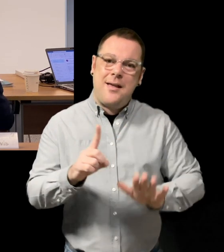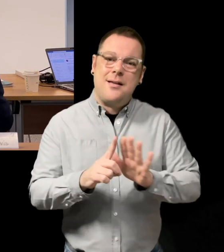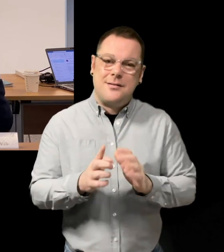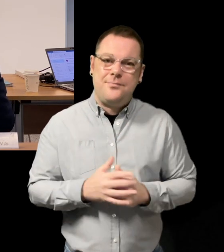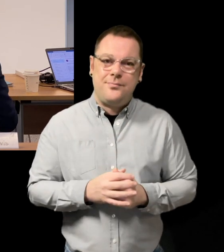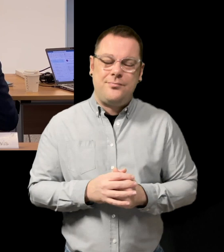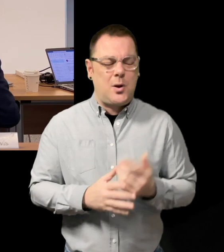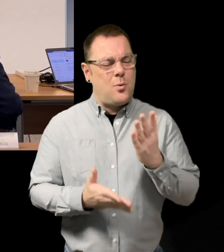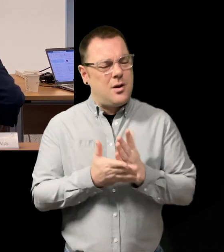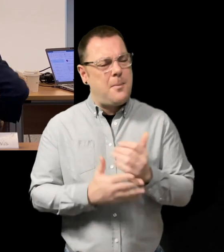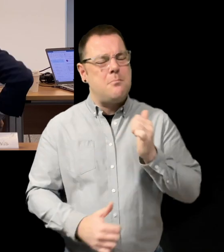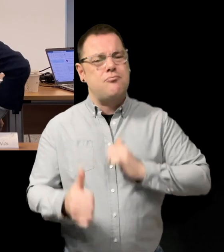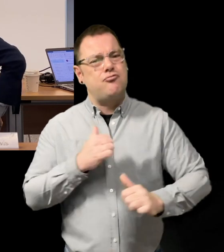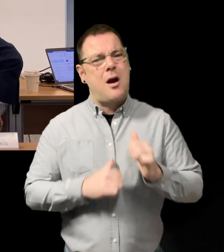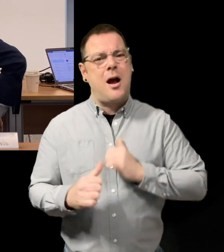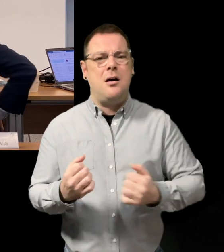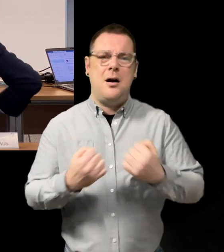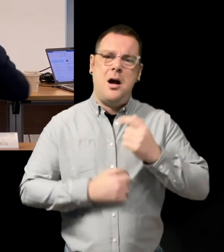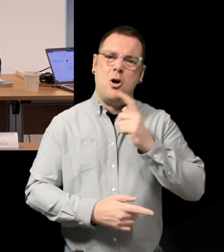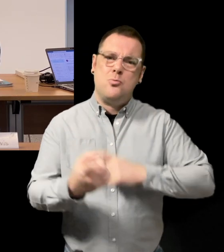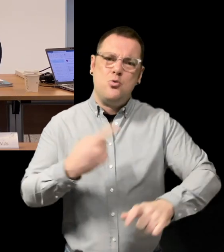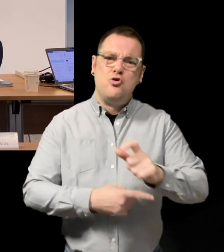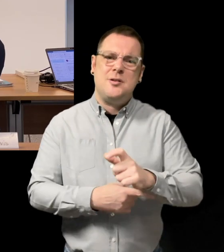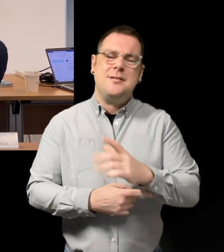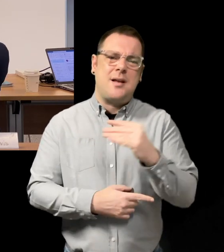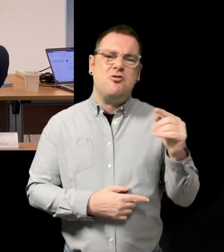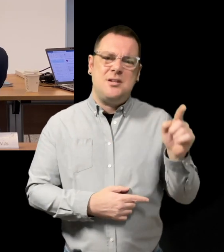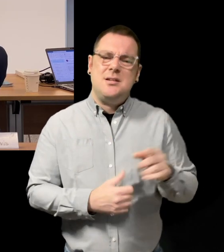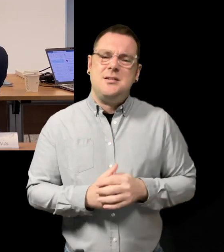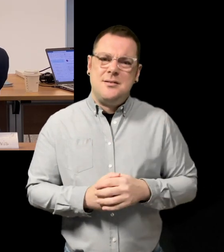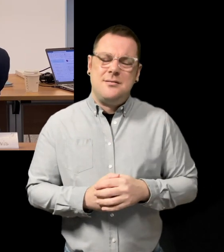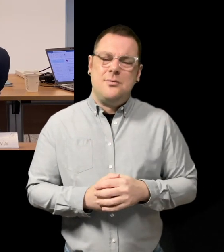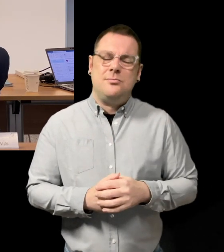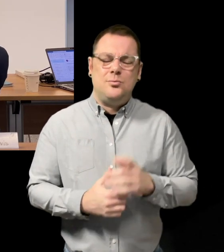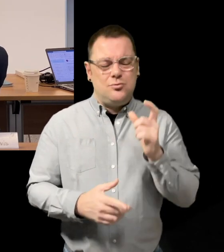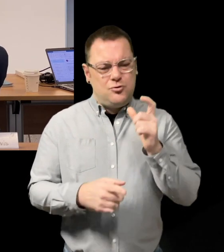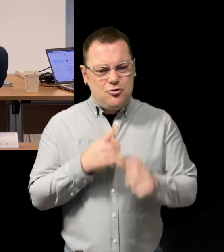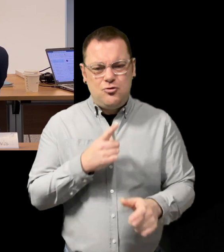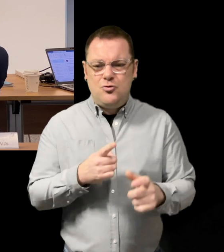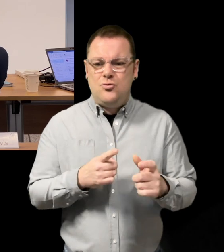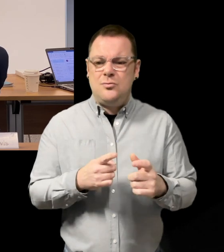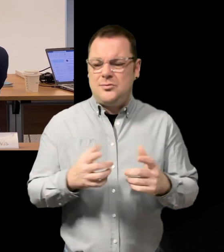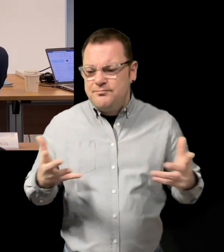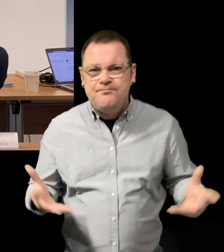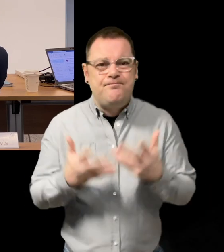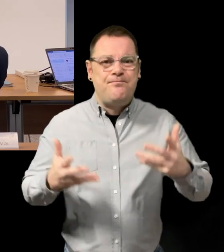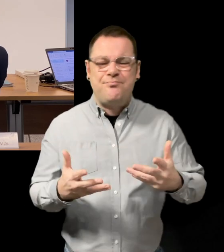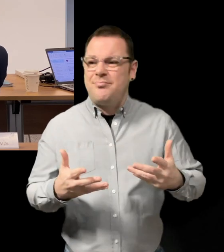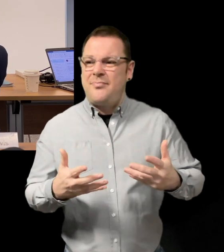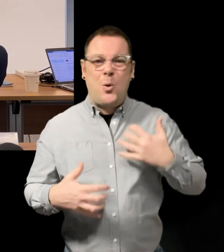We are rightly proud of our communities here in Surrey and we will continue to do all we can to foster that enthusiasm